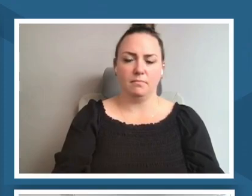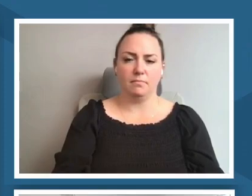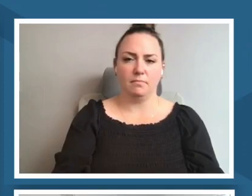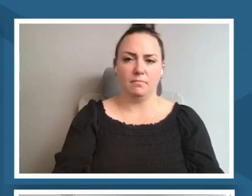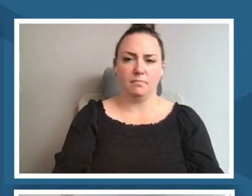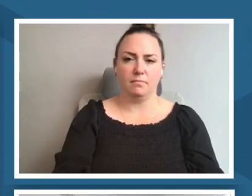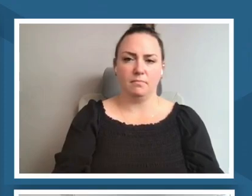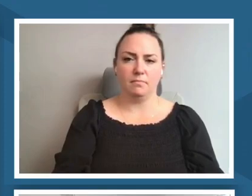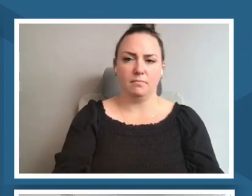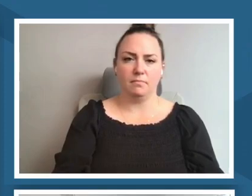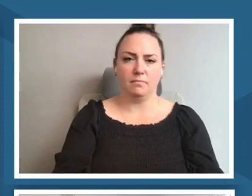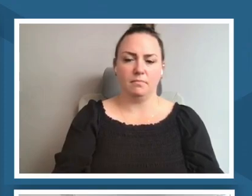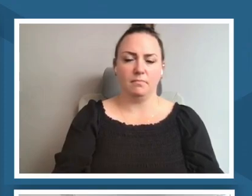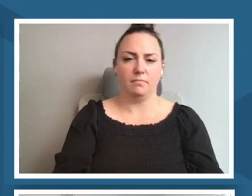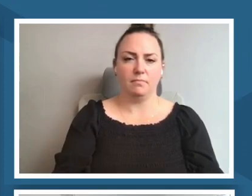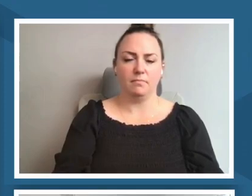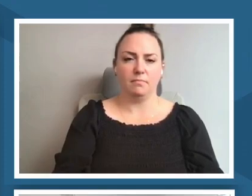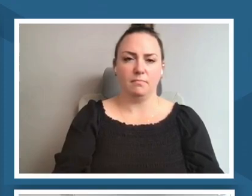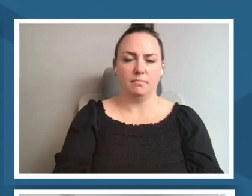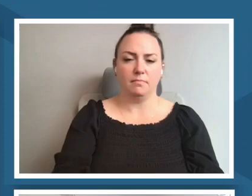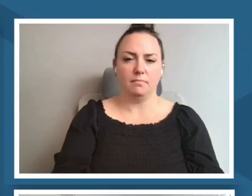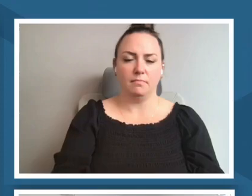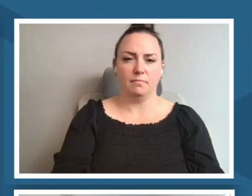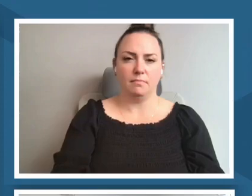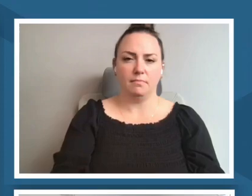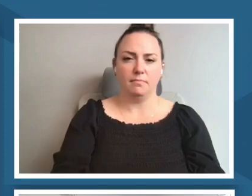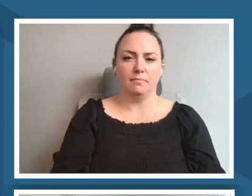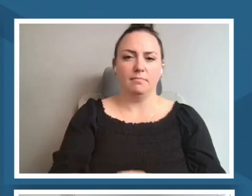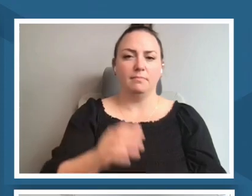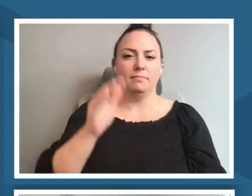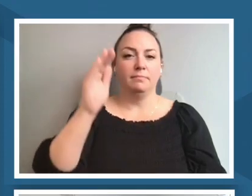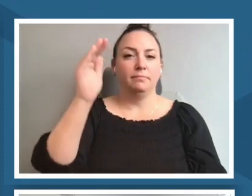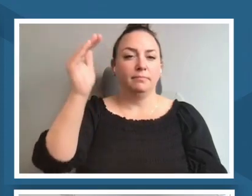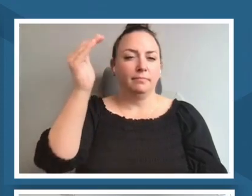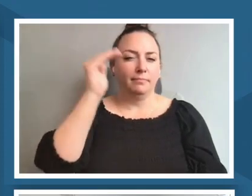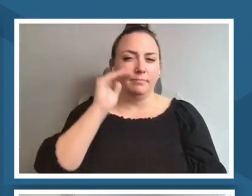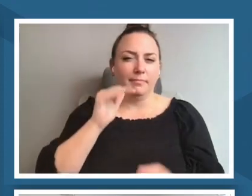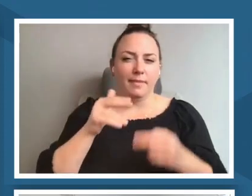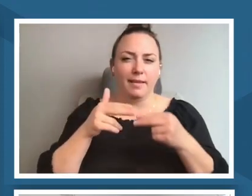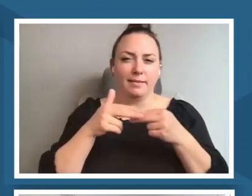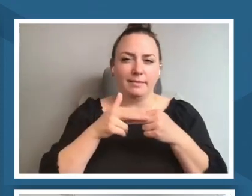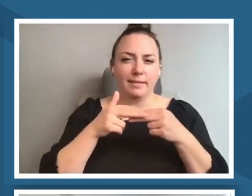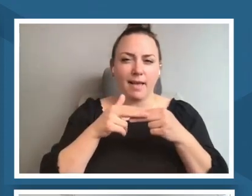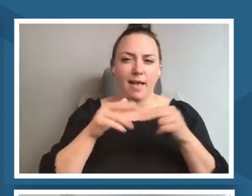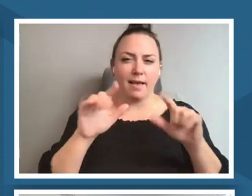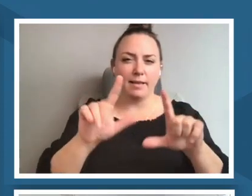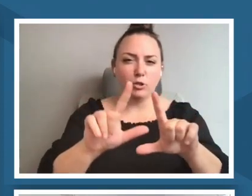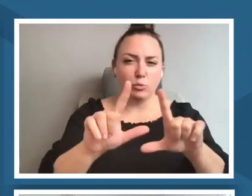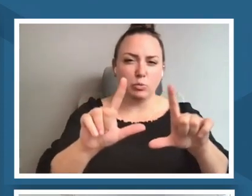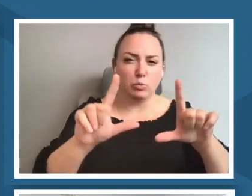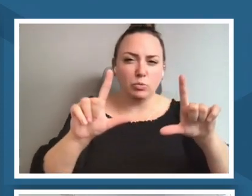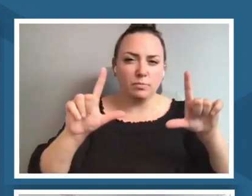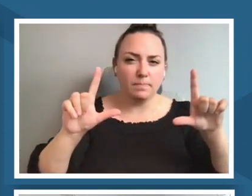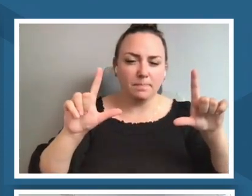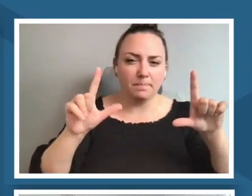and now let's go to the next slide where we can spin